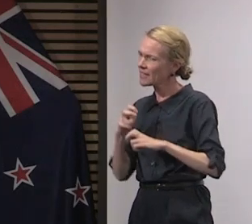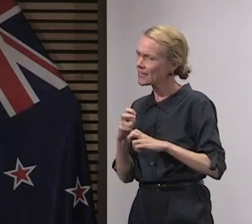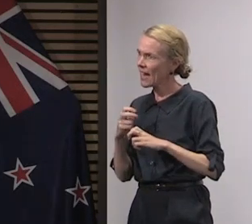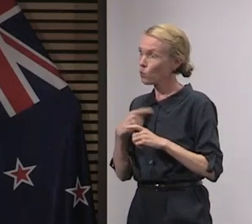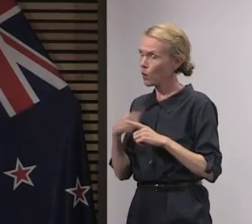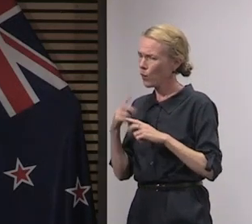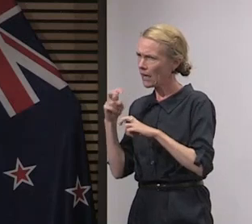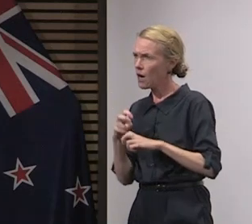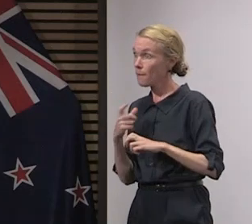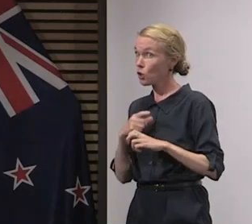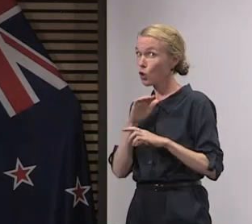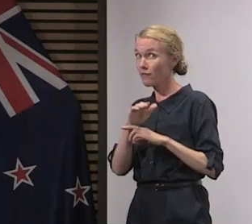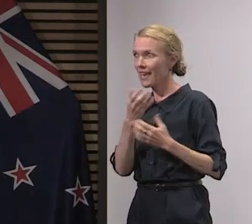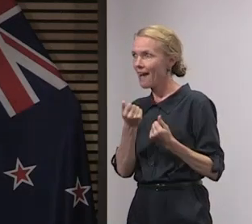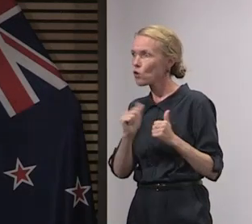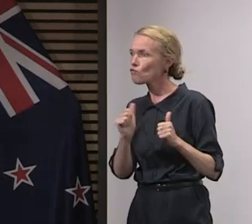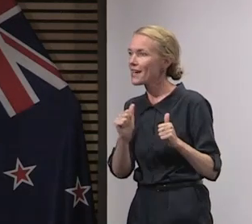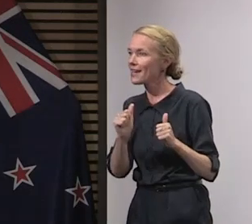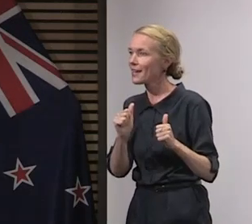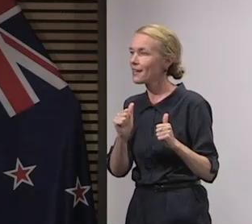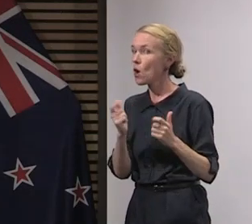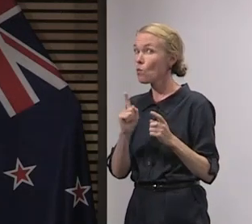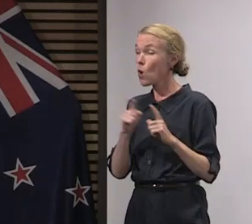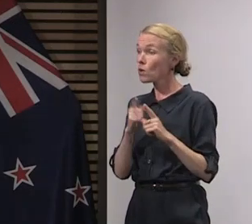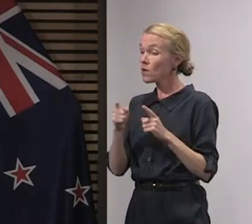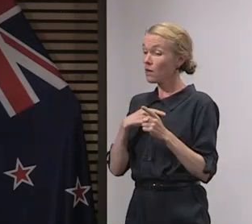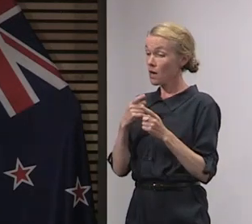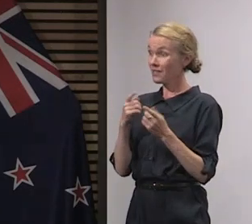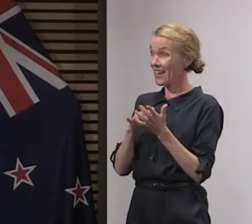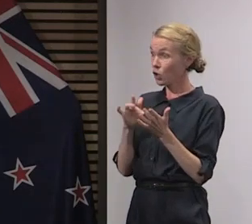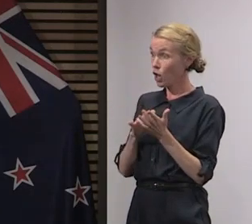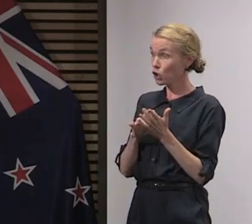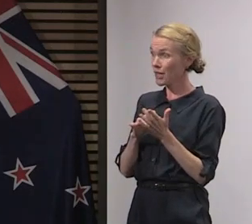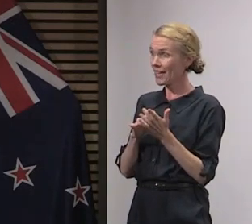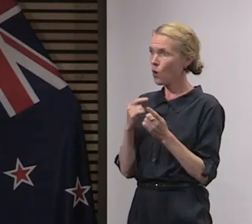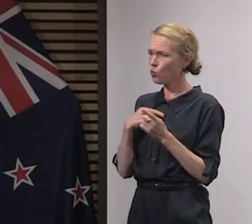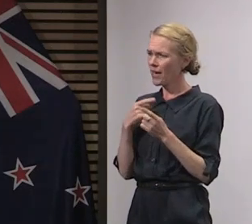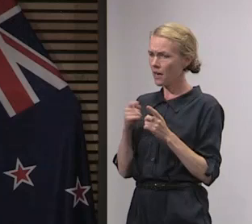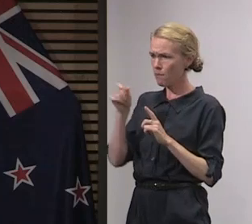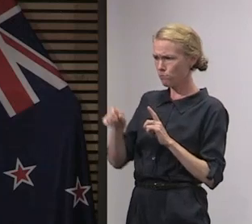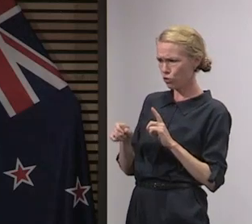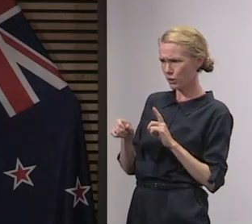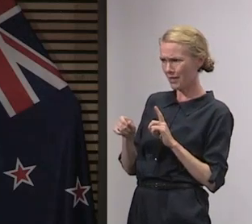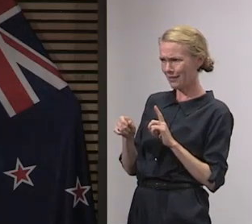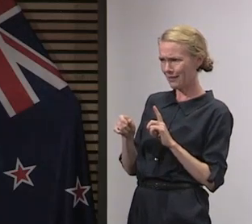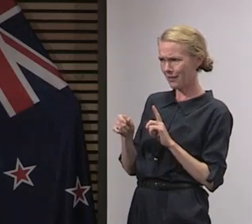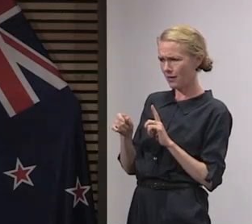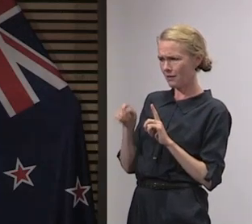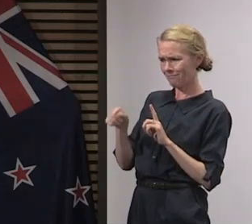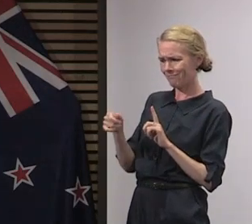the use of mobile phone and digital technology which we are looking at apace and we know other countries are doing